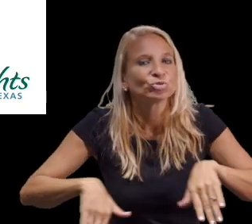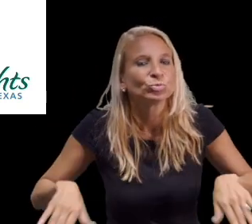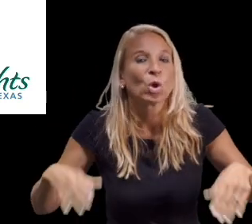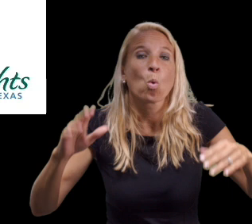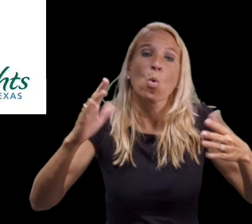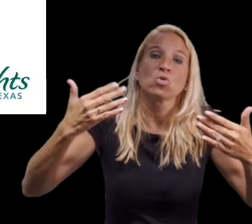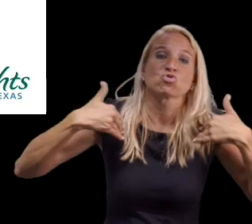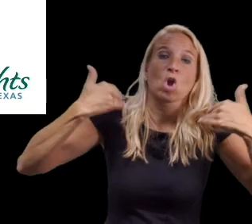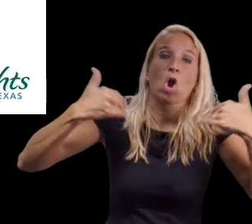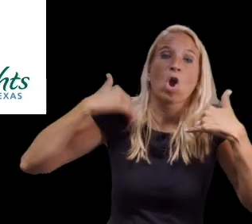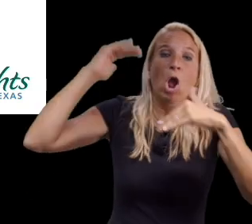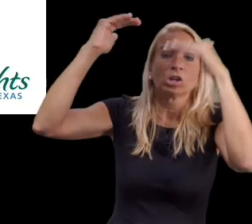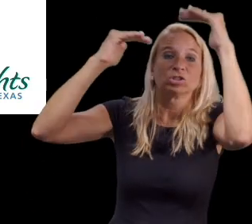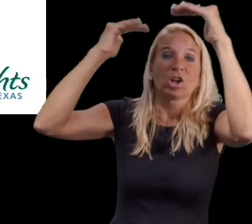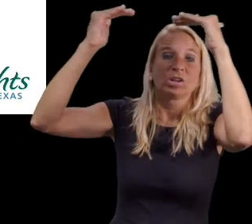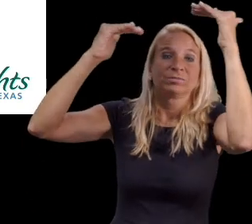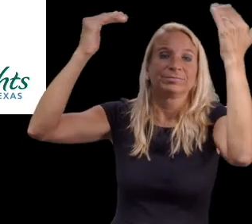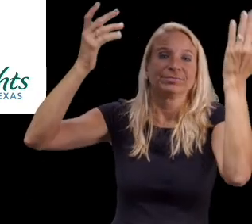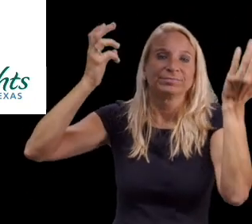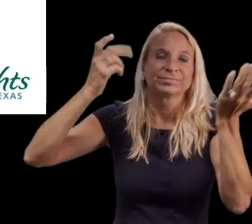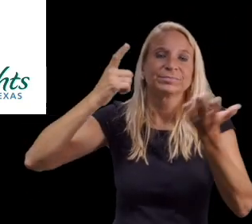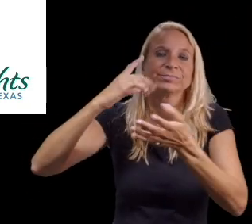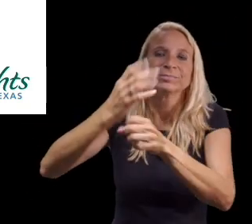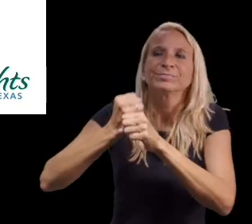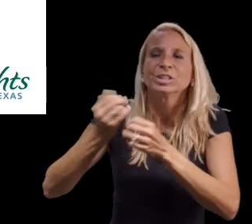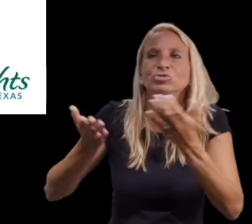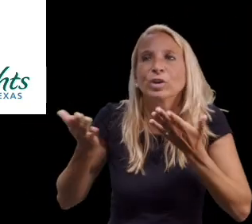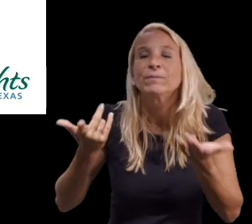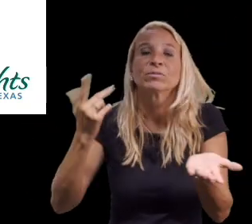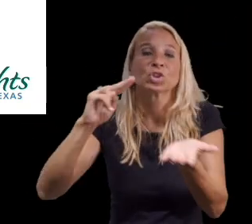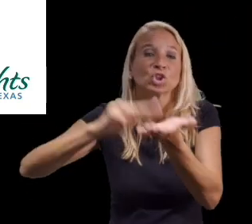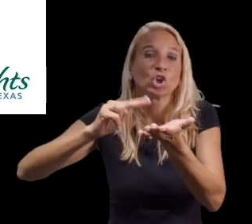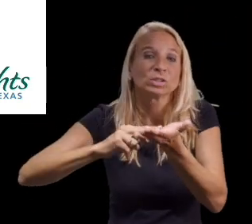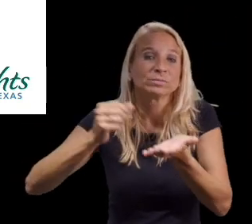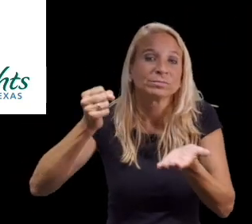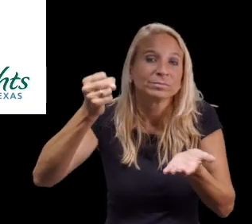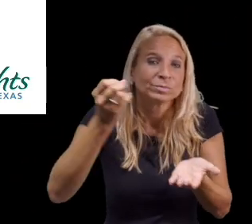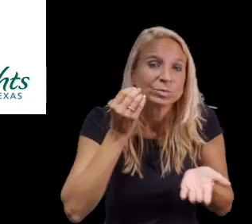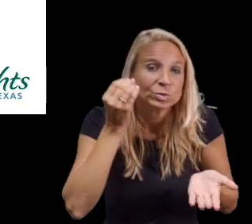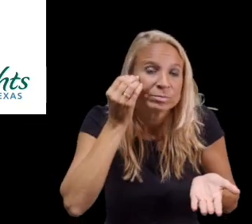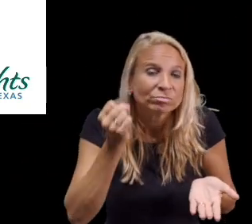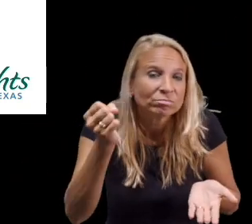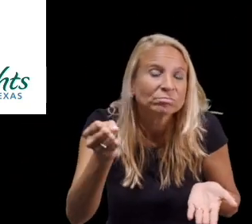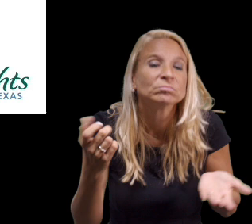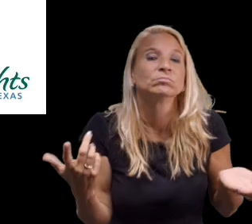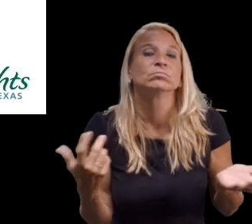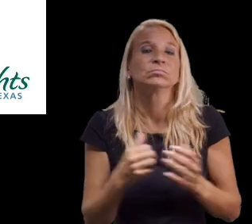and young adults as an alternative to receiving services and nursing facilities.